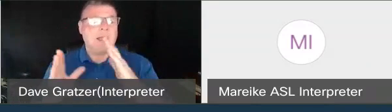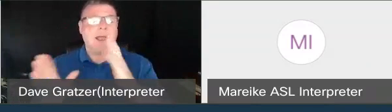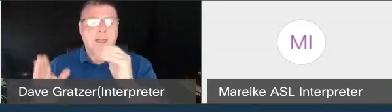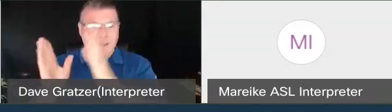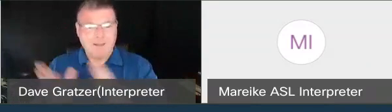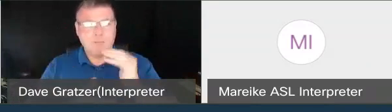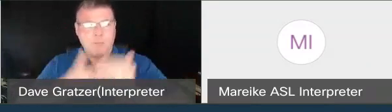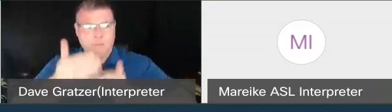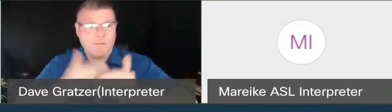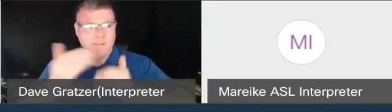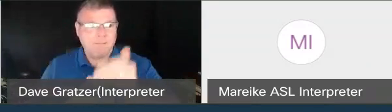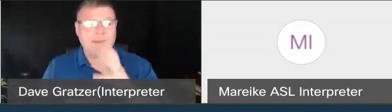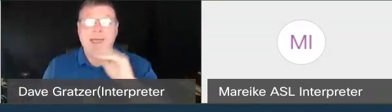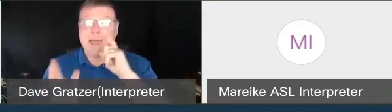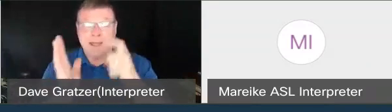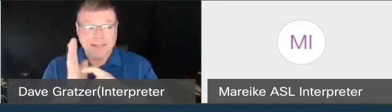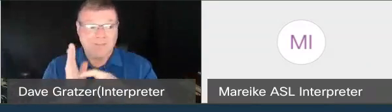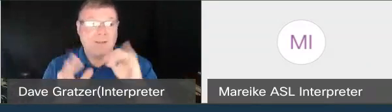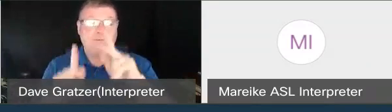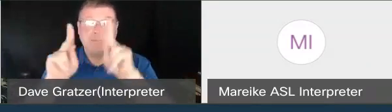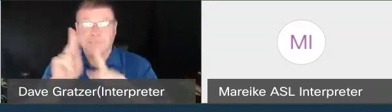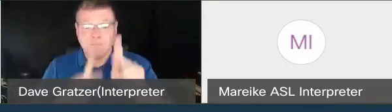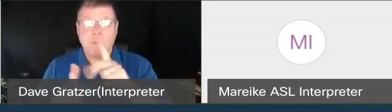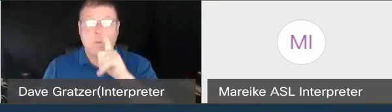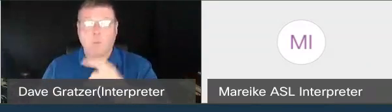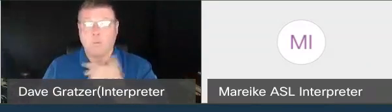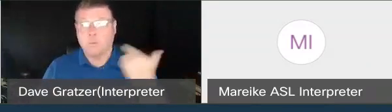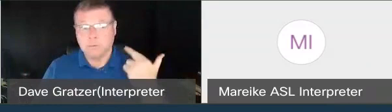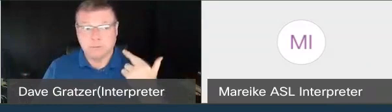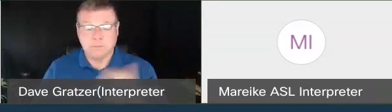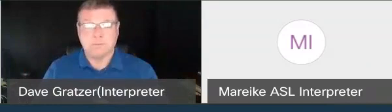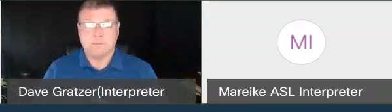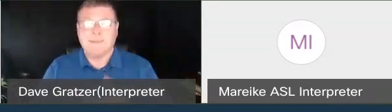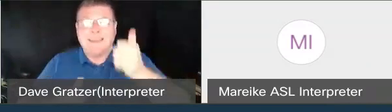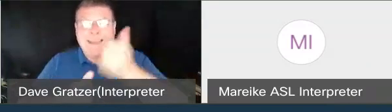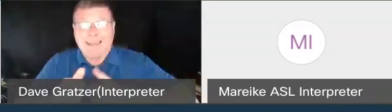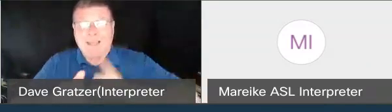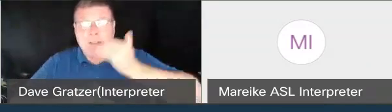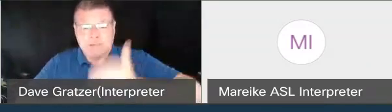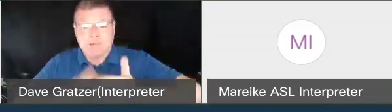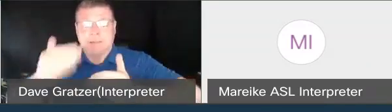including the identification of individuals who are at risk. And at each successive step, there are new opportunities